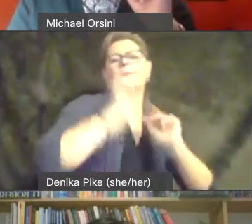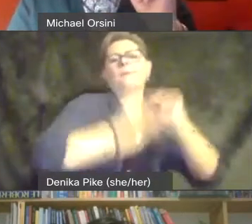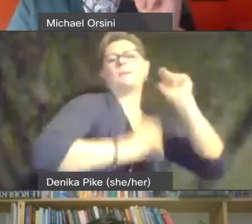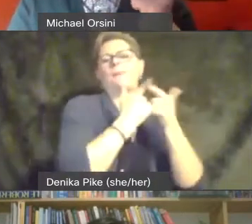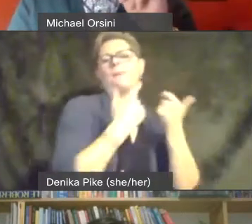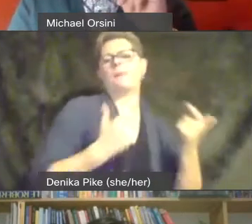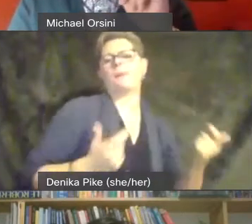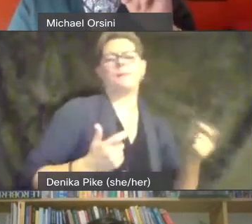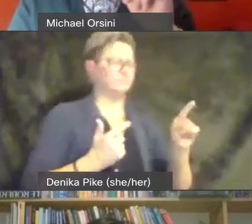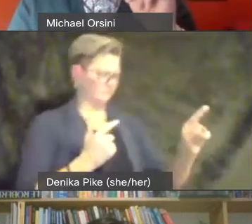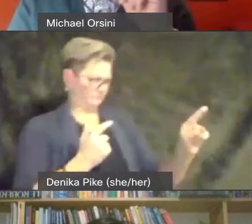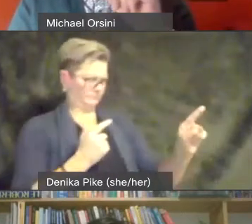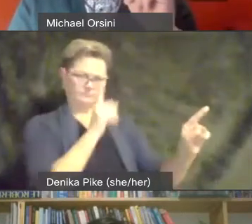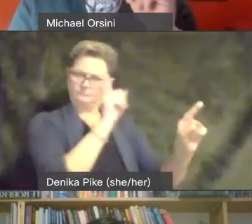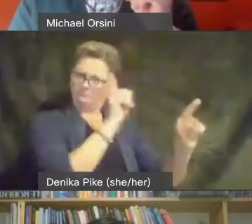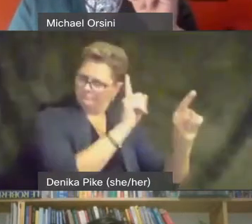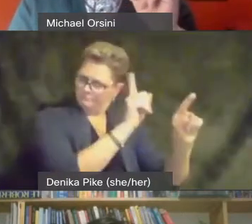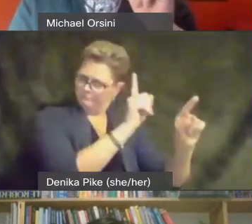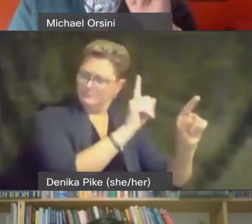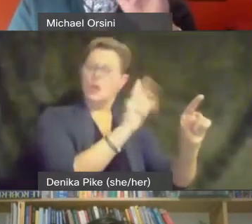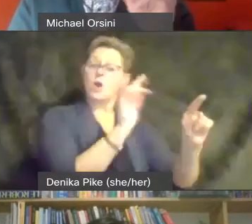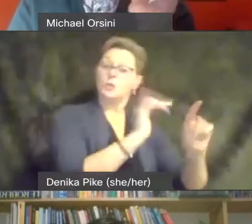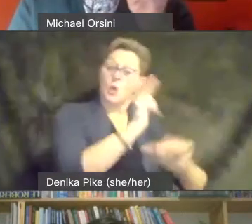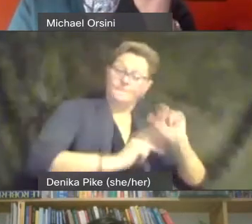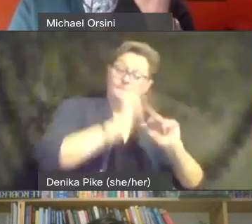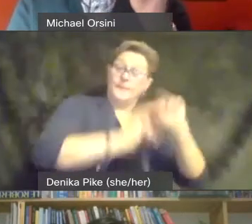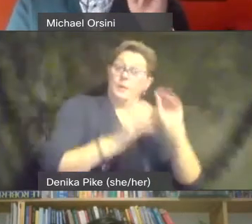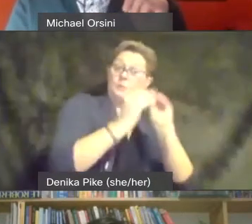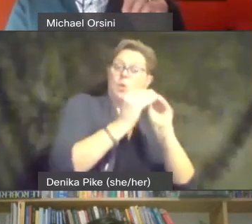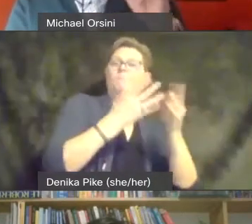Uh, and also thinking about how building back better also kind of imagines.